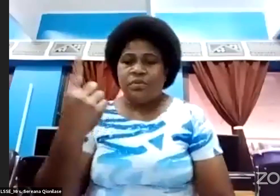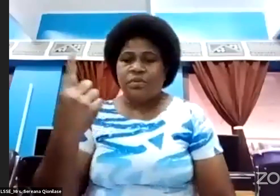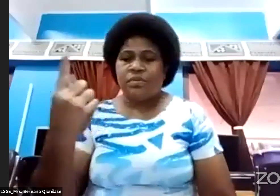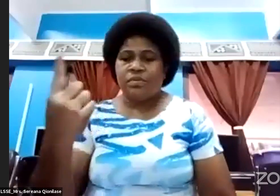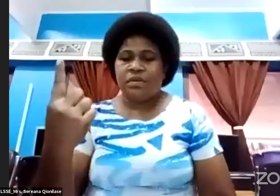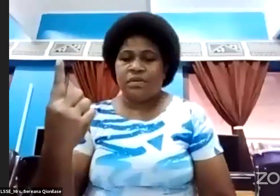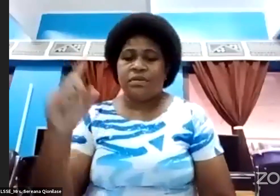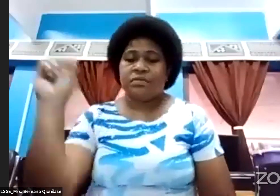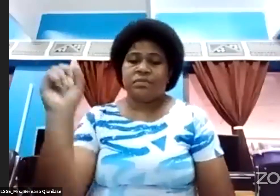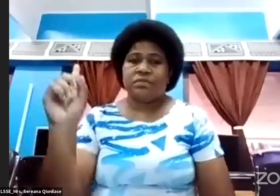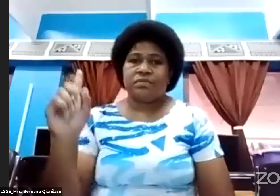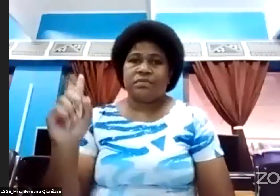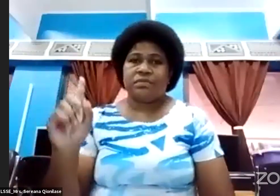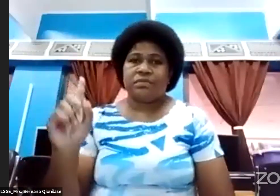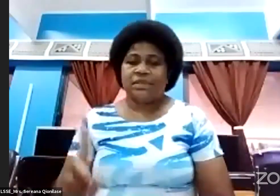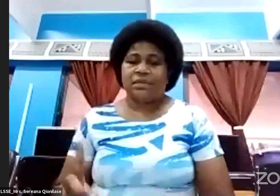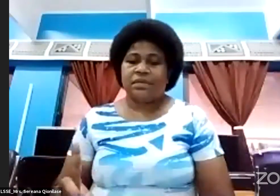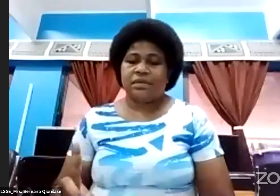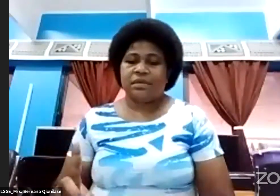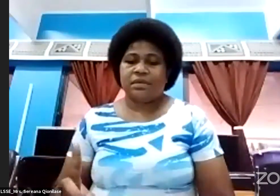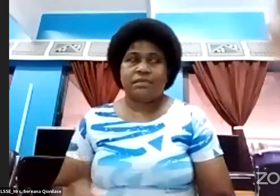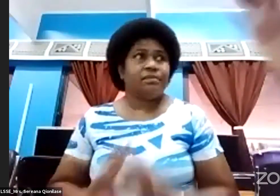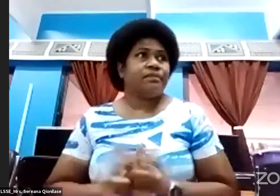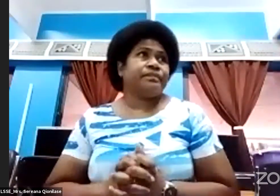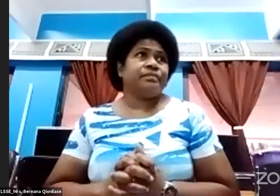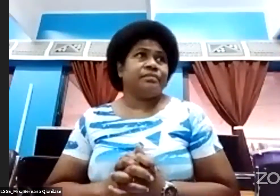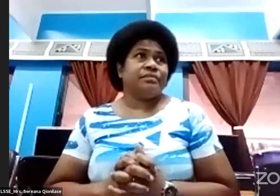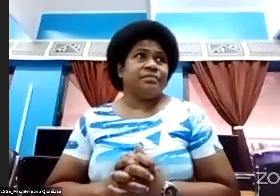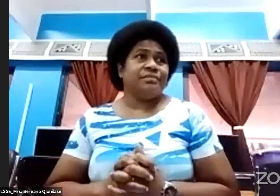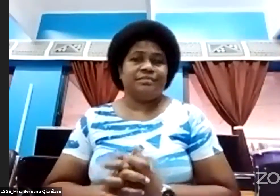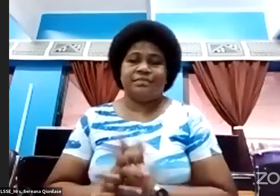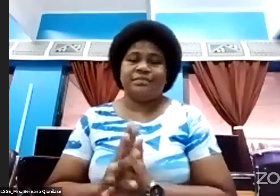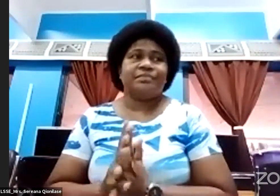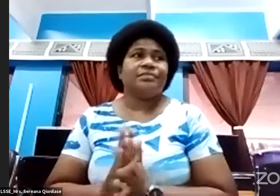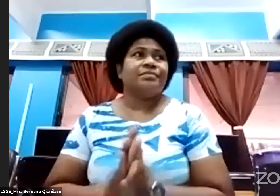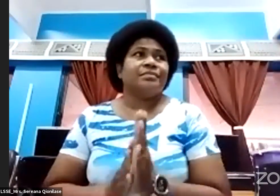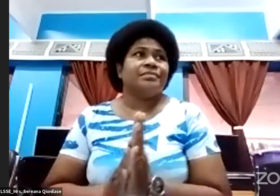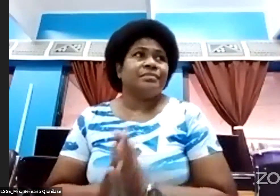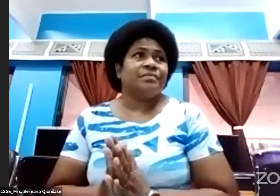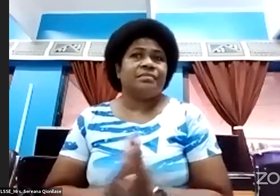I thought there's just no